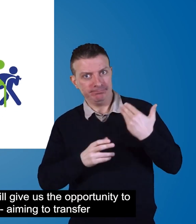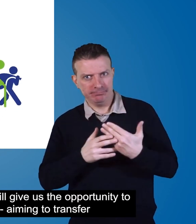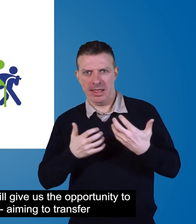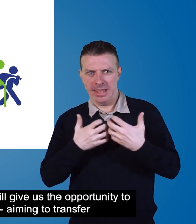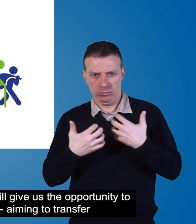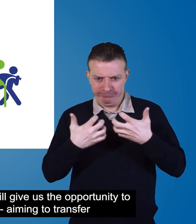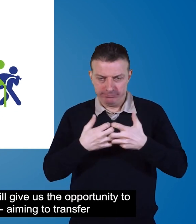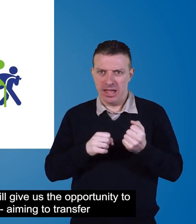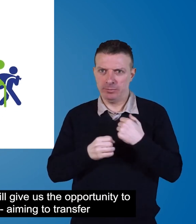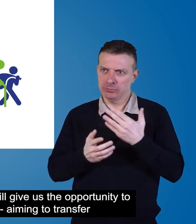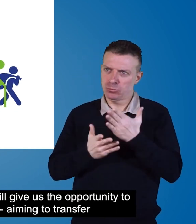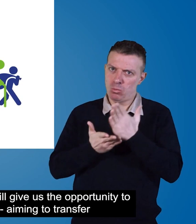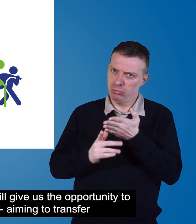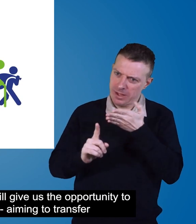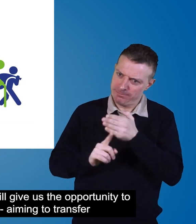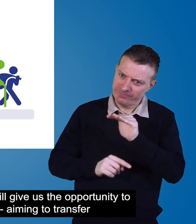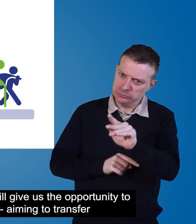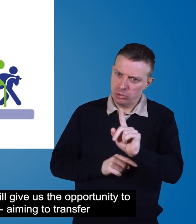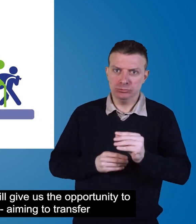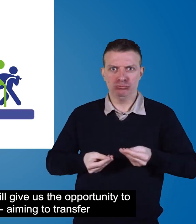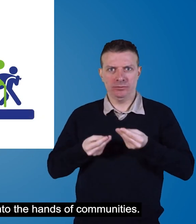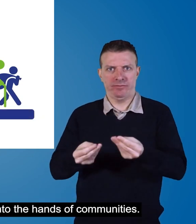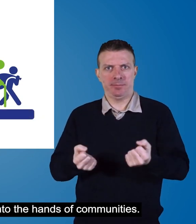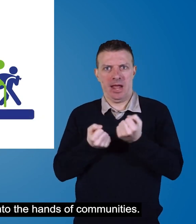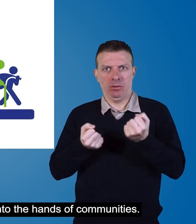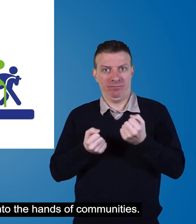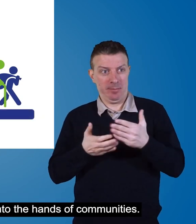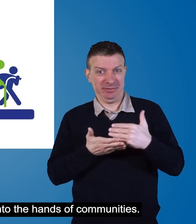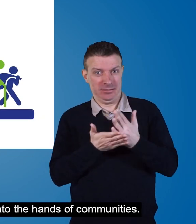embed this way of working, aiming to transfer power from across the public